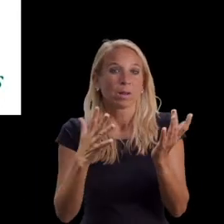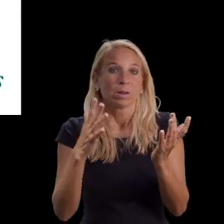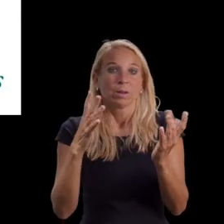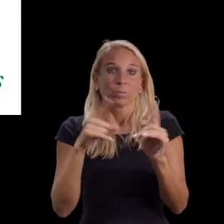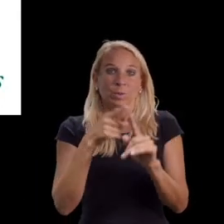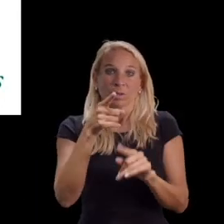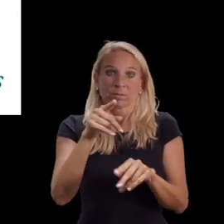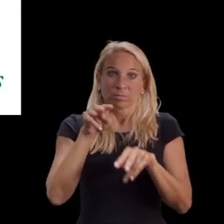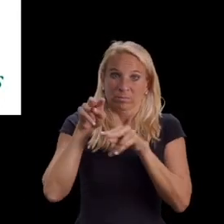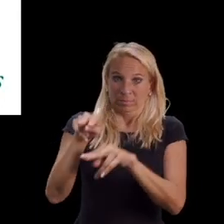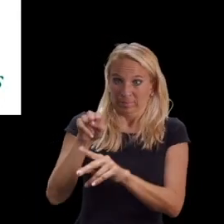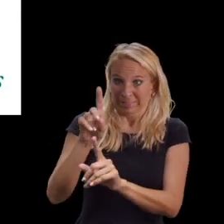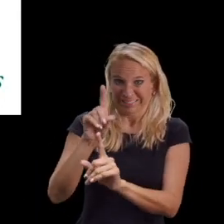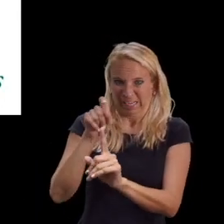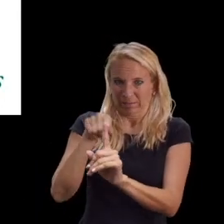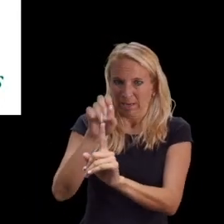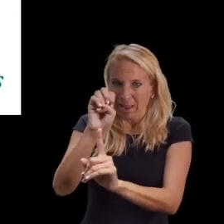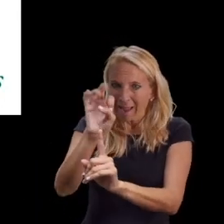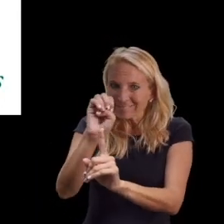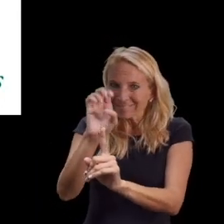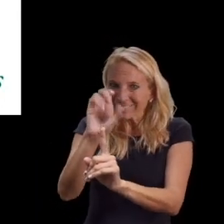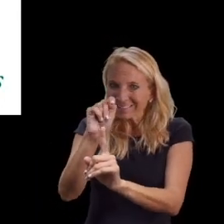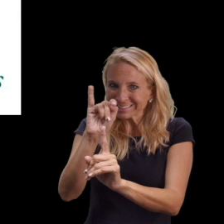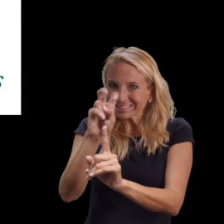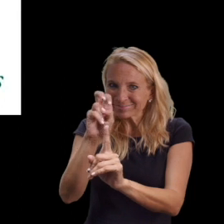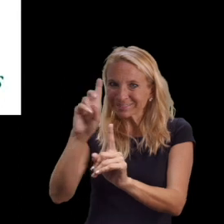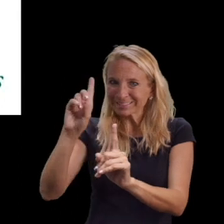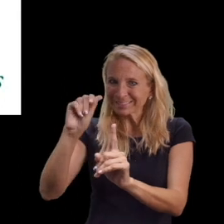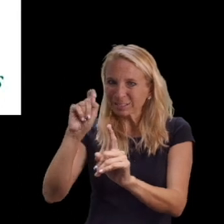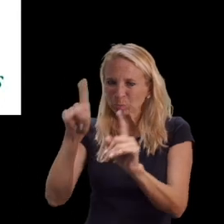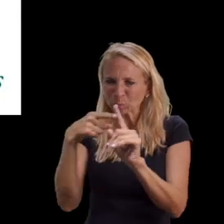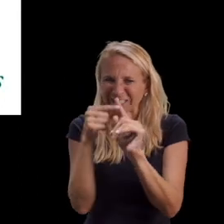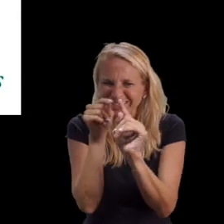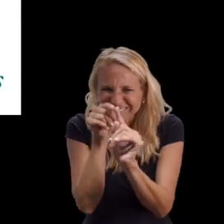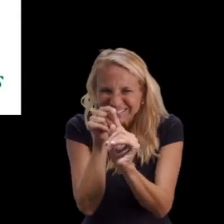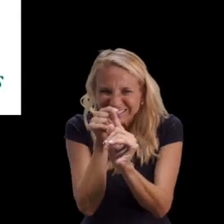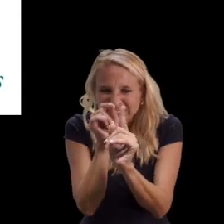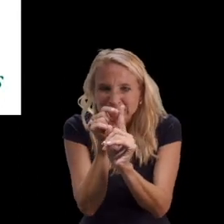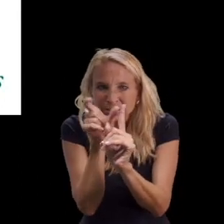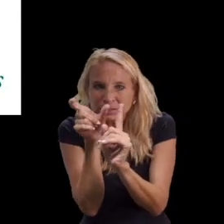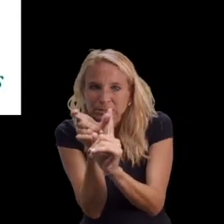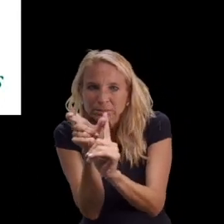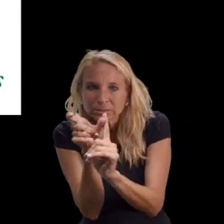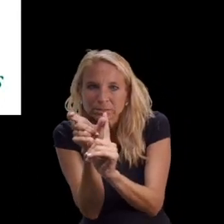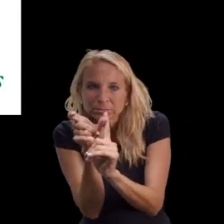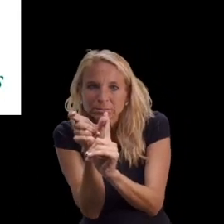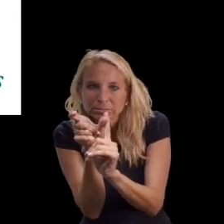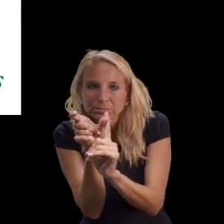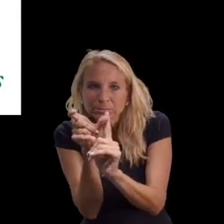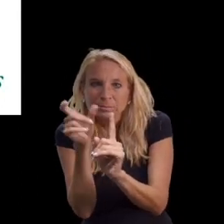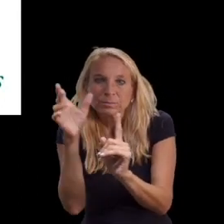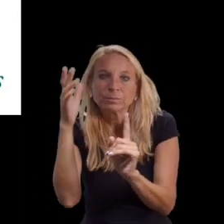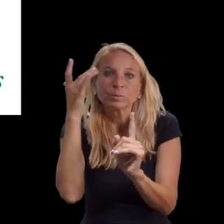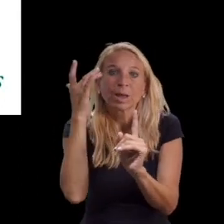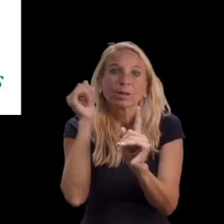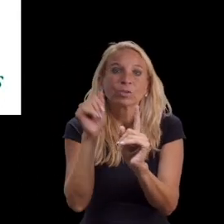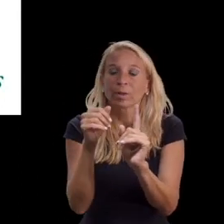that especially within you look towards that effective date because the effective date, again